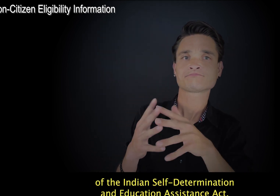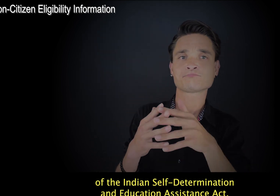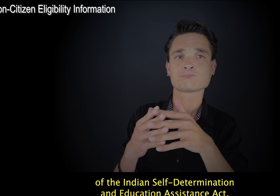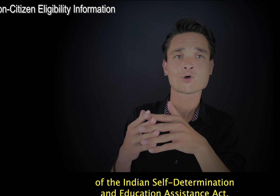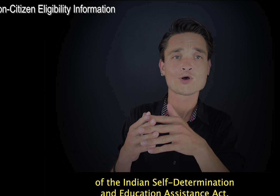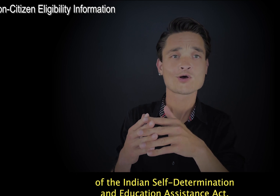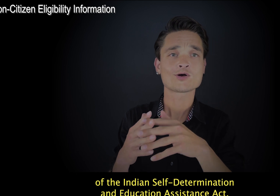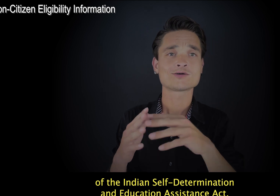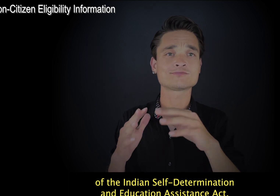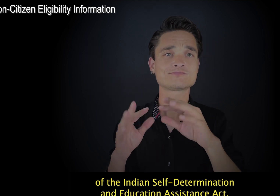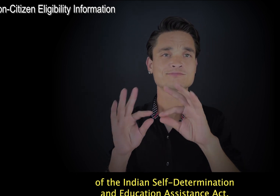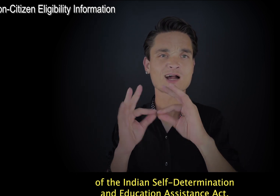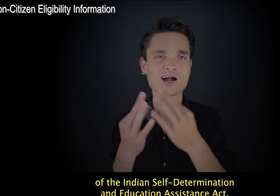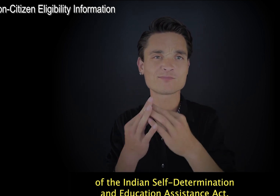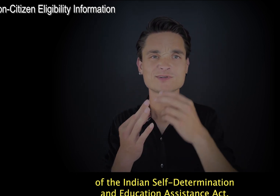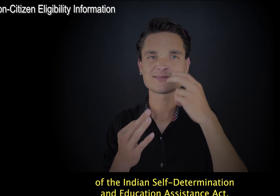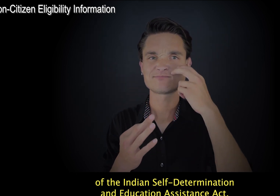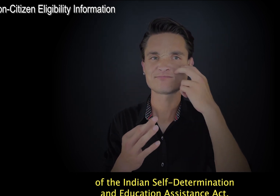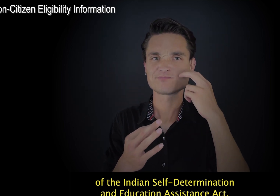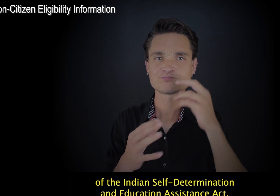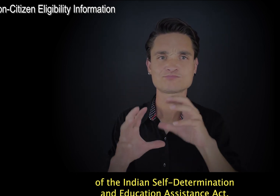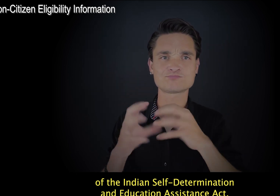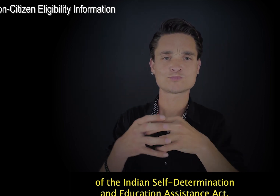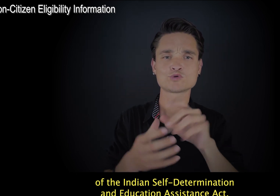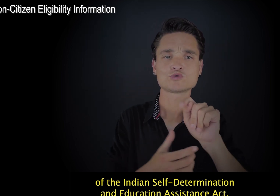of the Indian Self-Determination and Education Assistance Act,